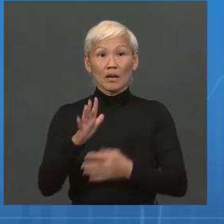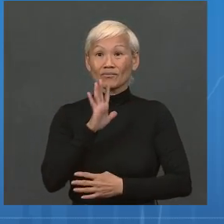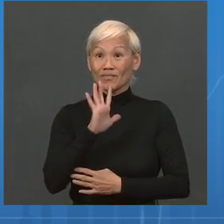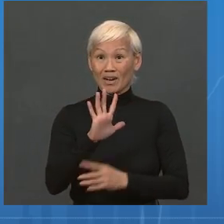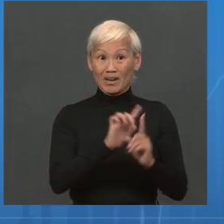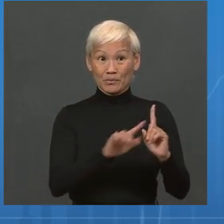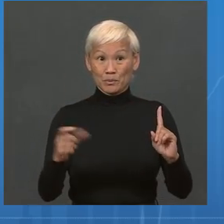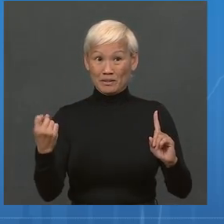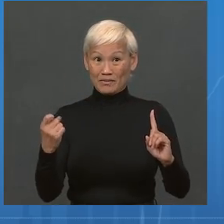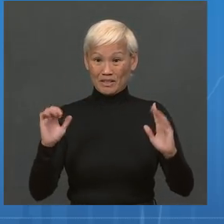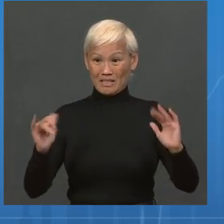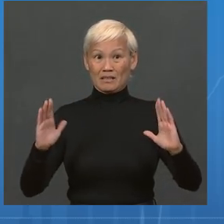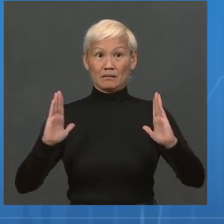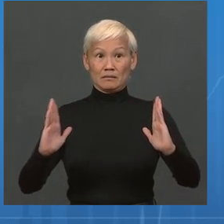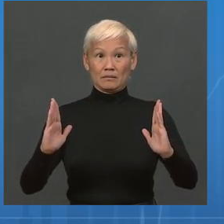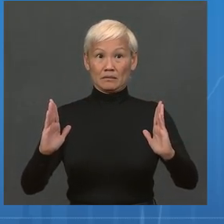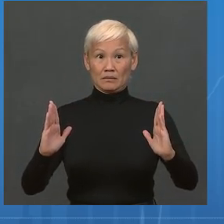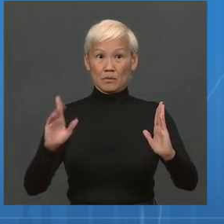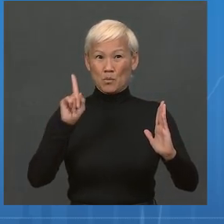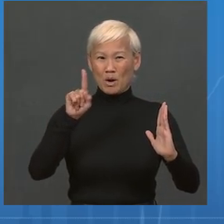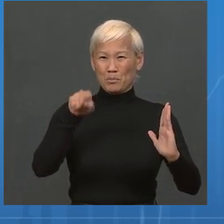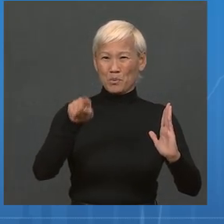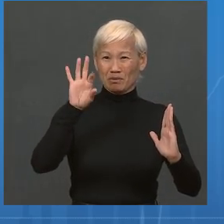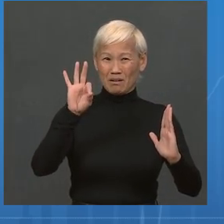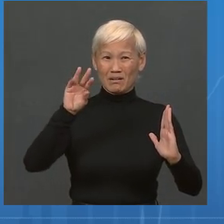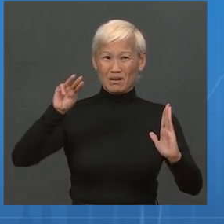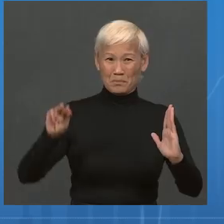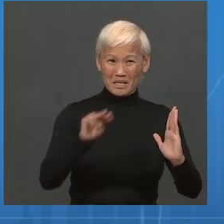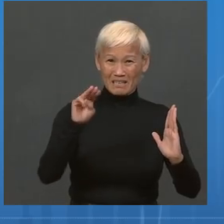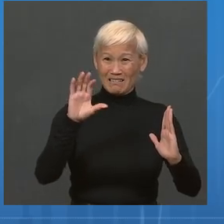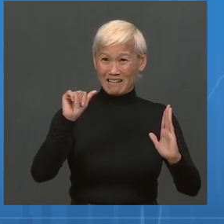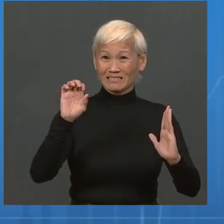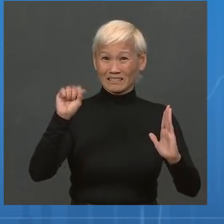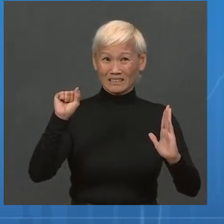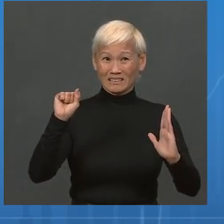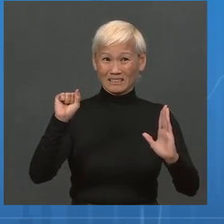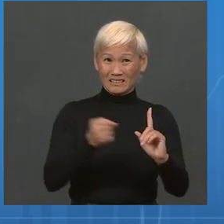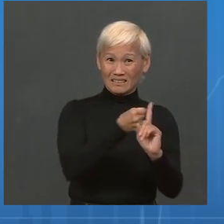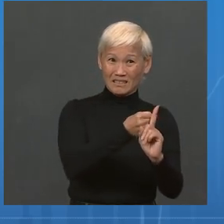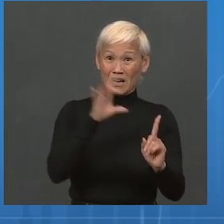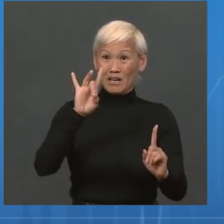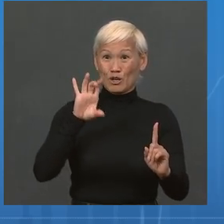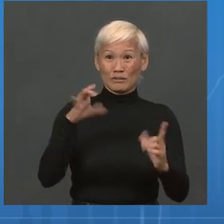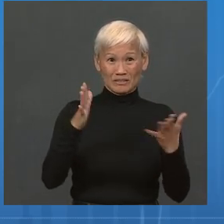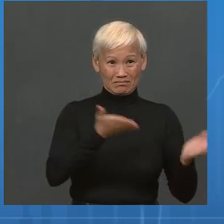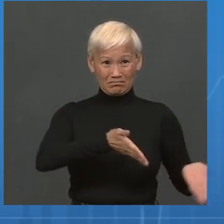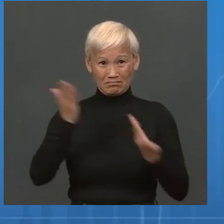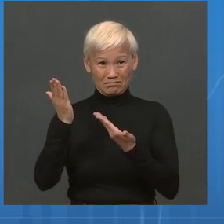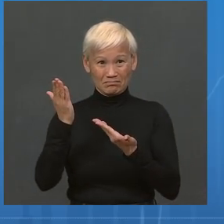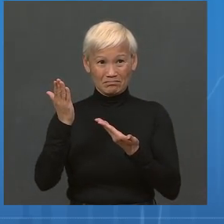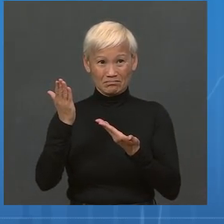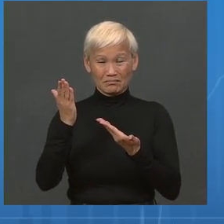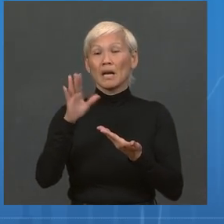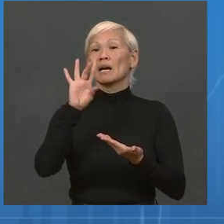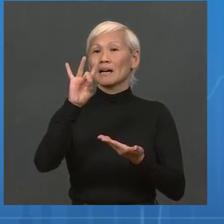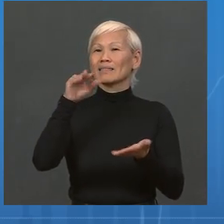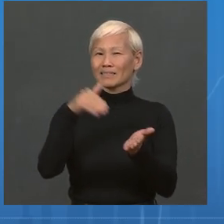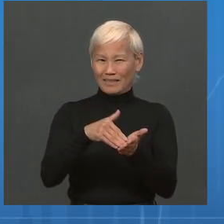1.9 million cases reported; more than 8,000 hospitalizations -- one third of which resulted in a requirement